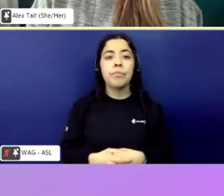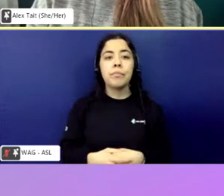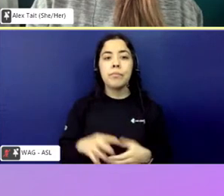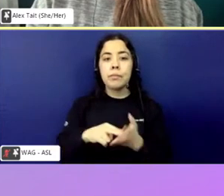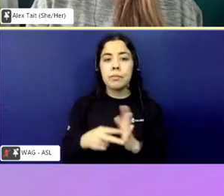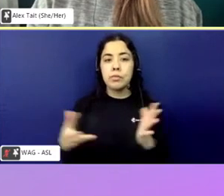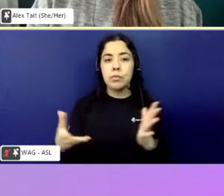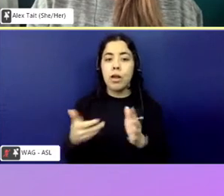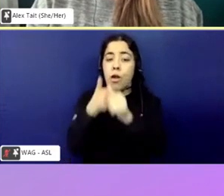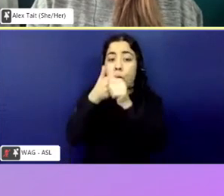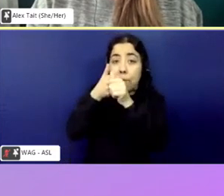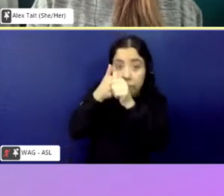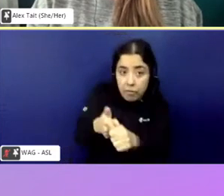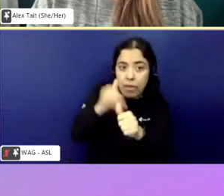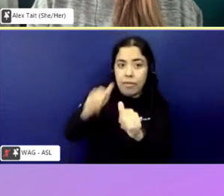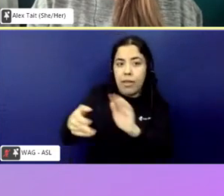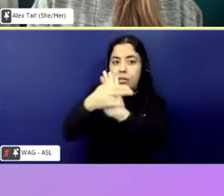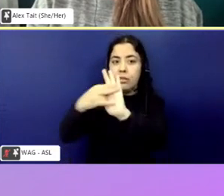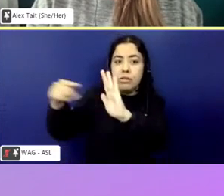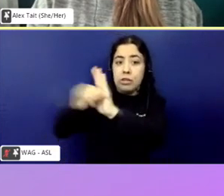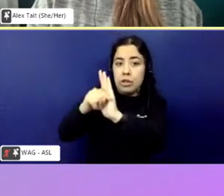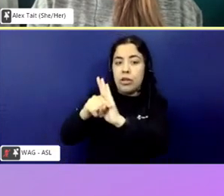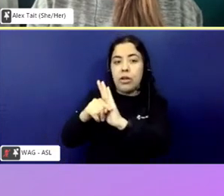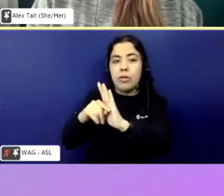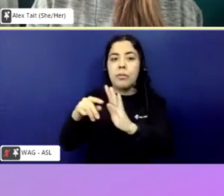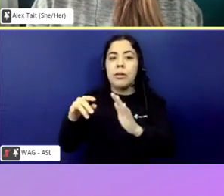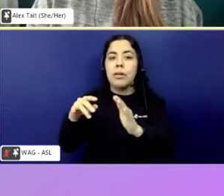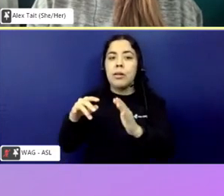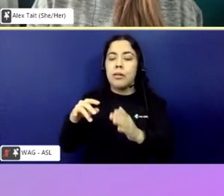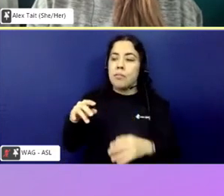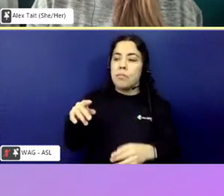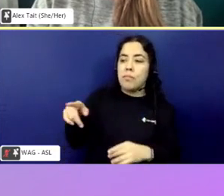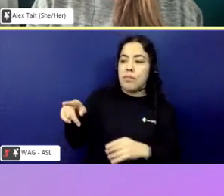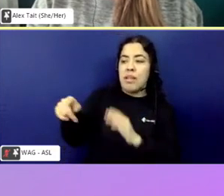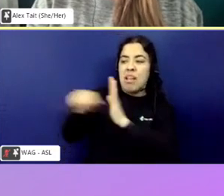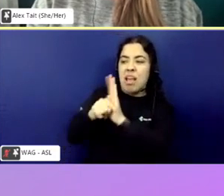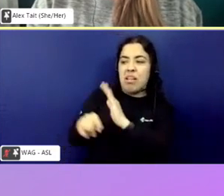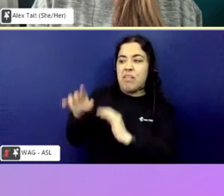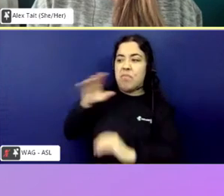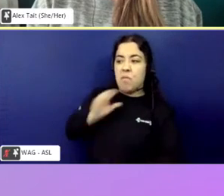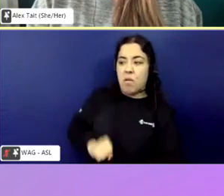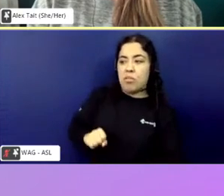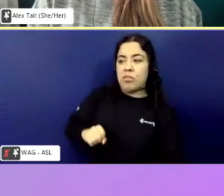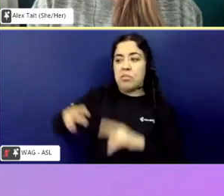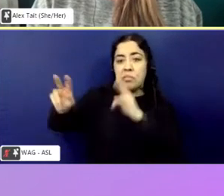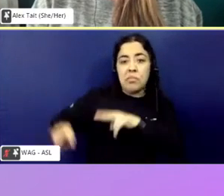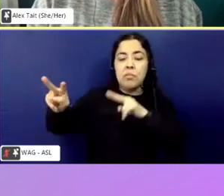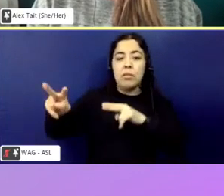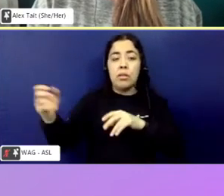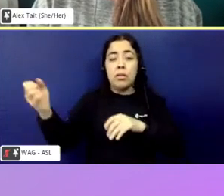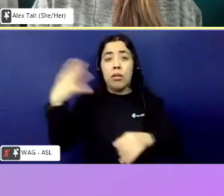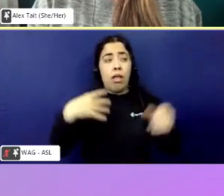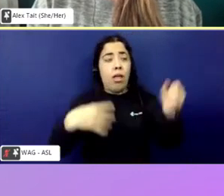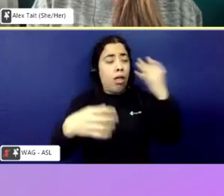technology according to the stereotype embodiment theory, exposure to to the negative